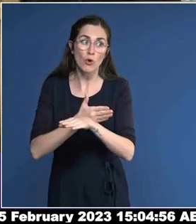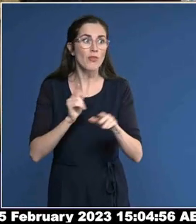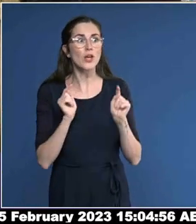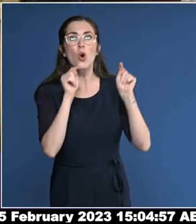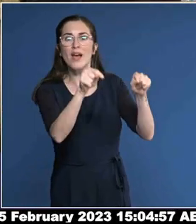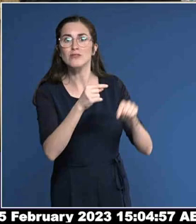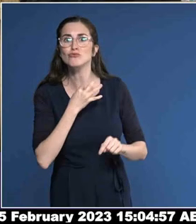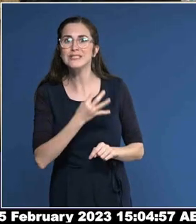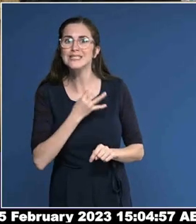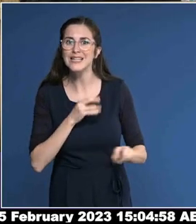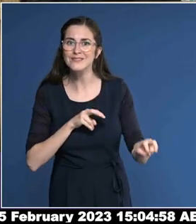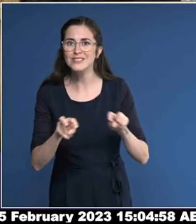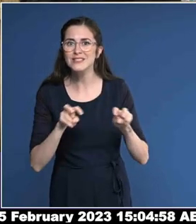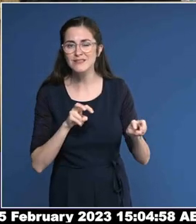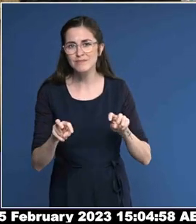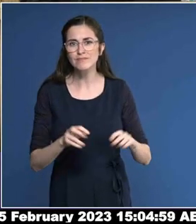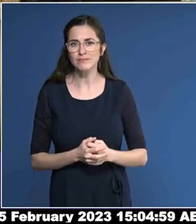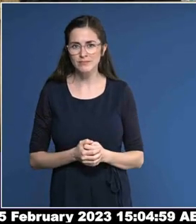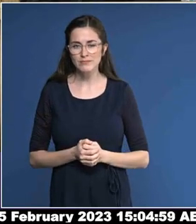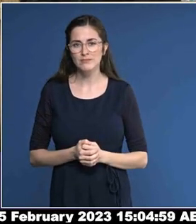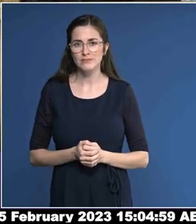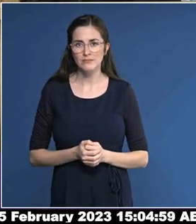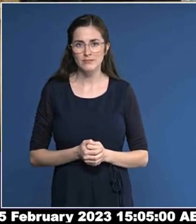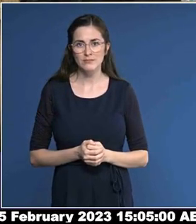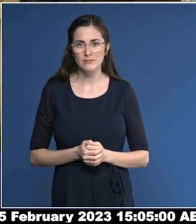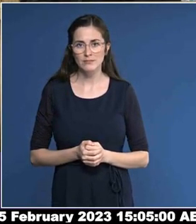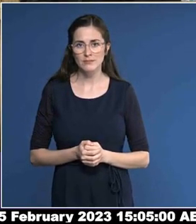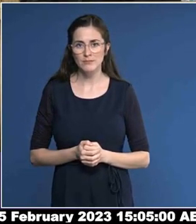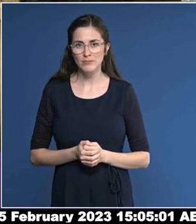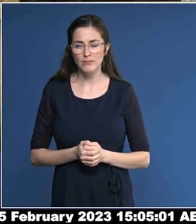And all those points of contact with our practice, quality and safeguard team, again,